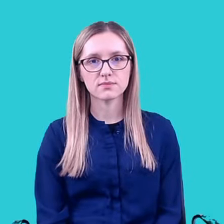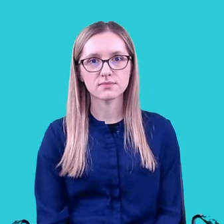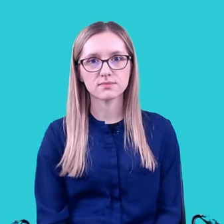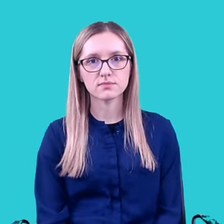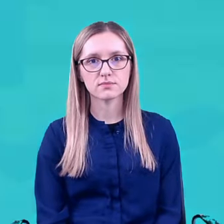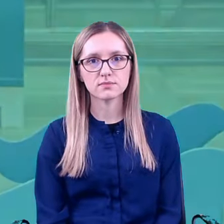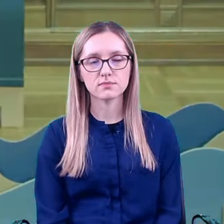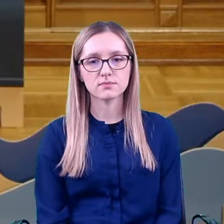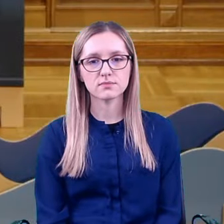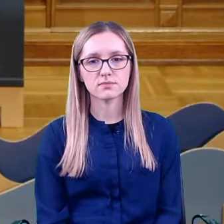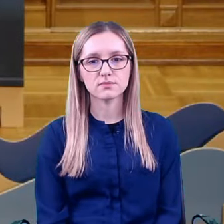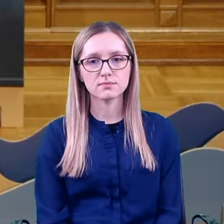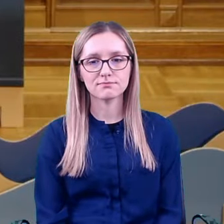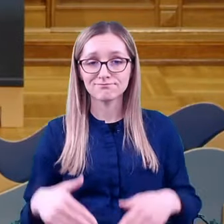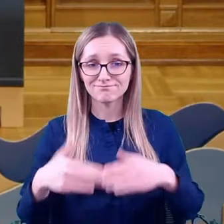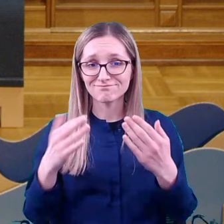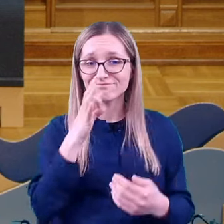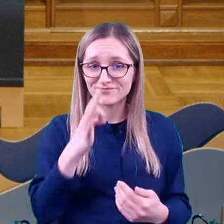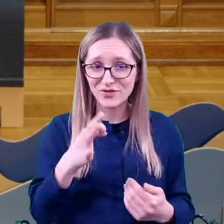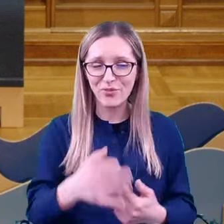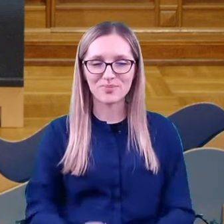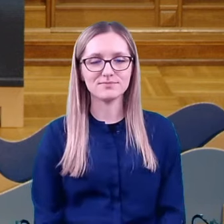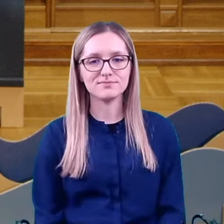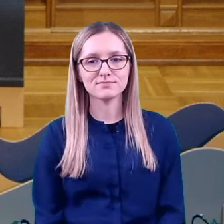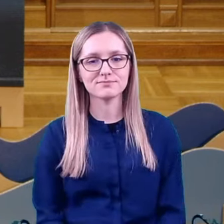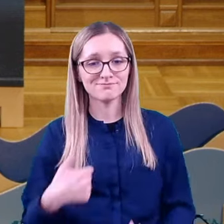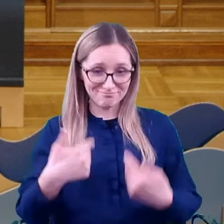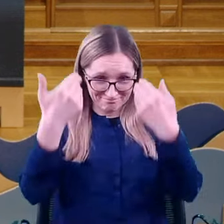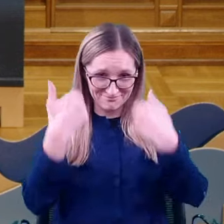Good morning! I am the one who is going to have this lecture.